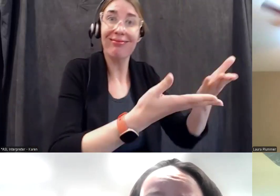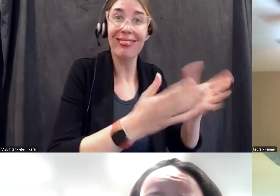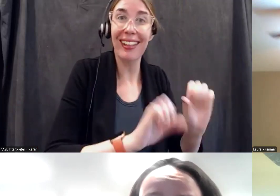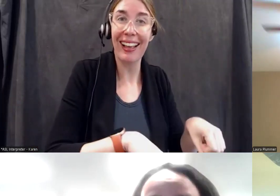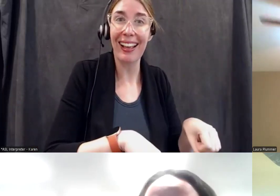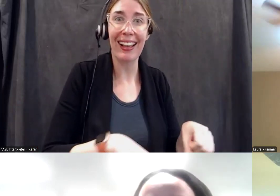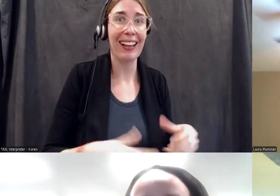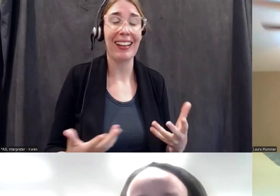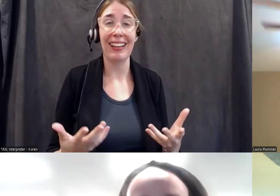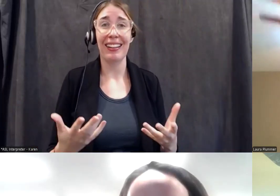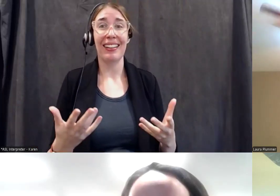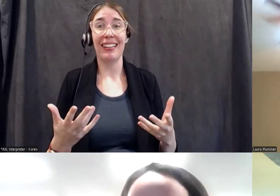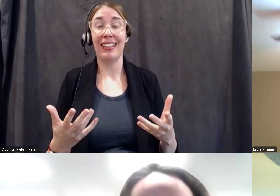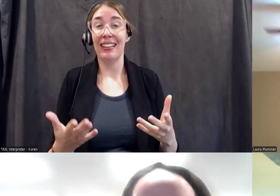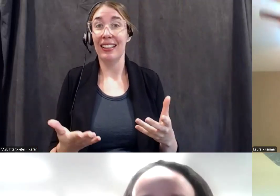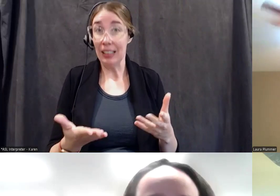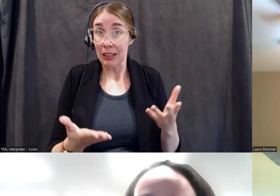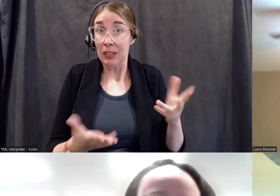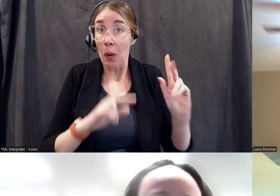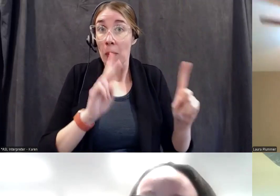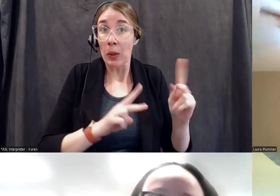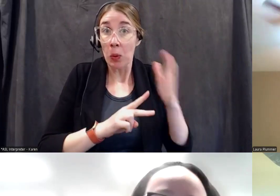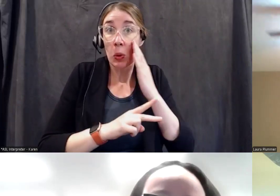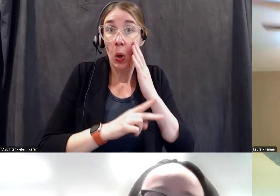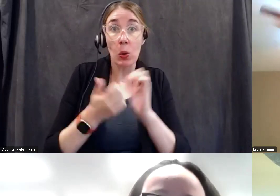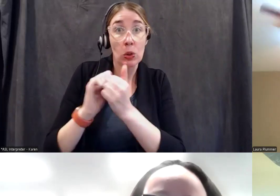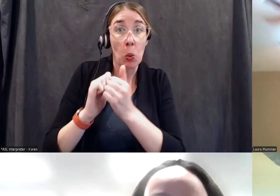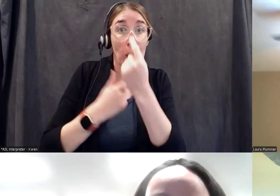if there's people that you know that would be interested, we're happy to do what we